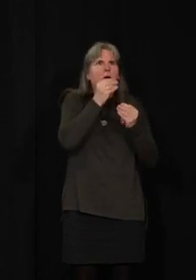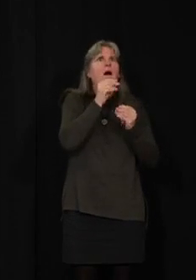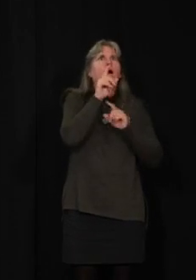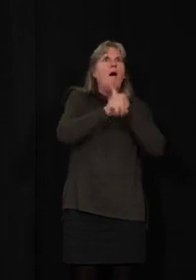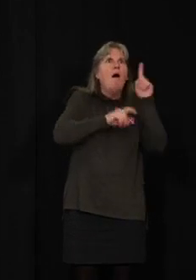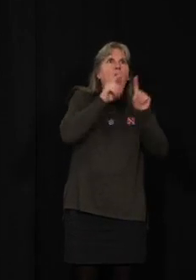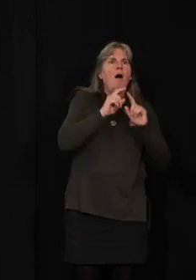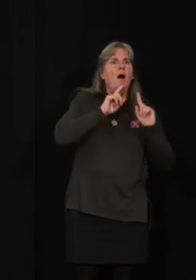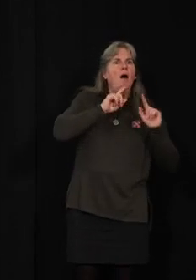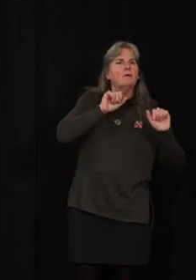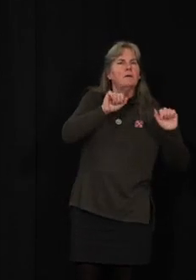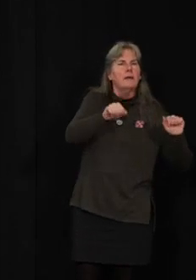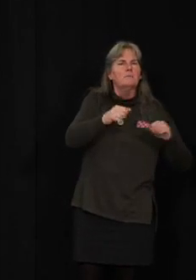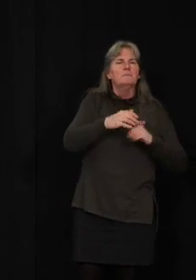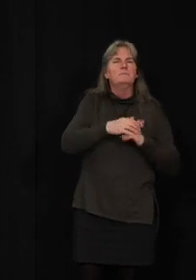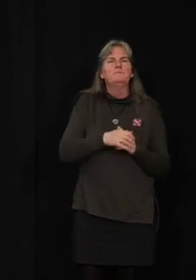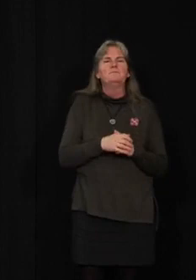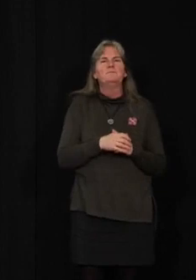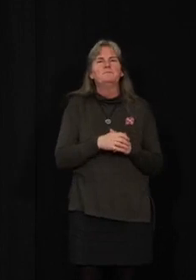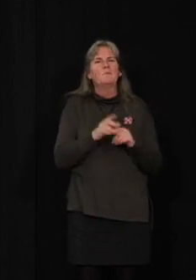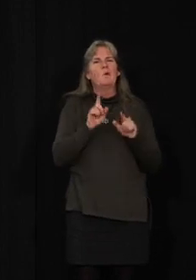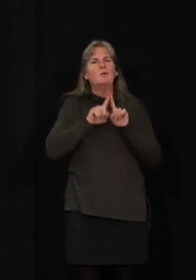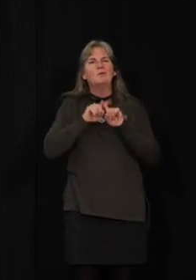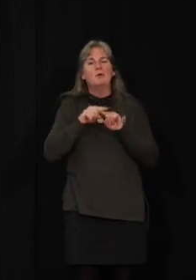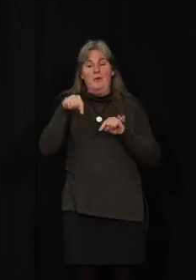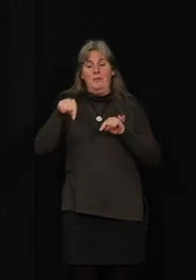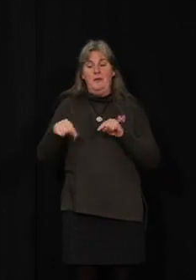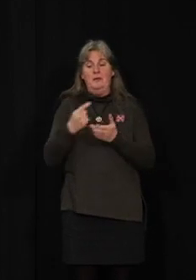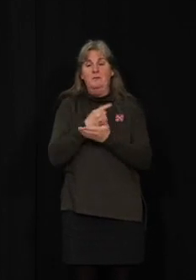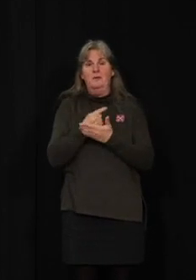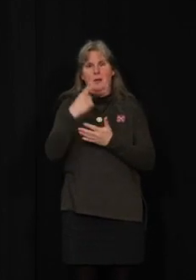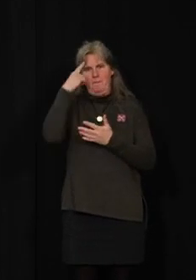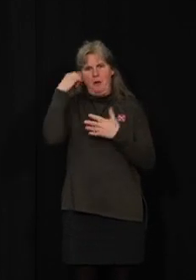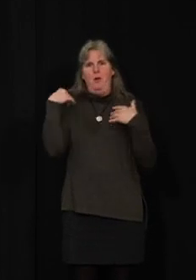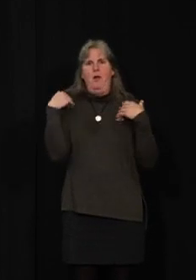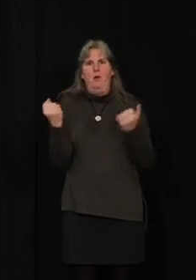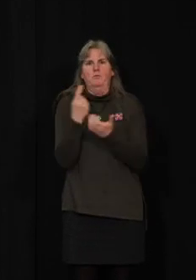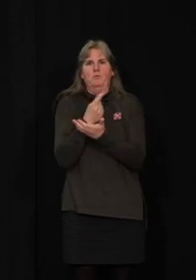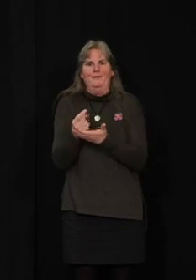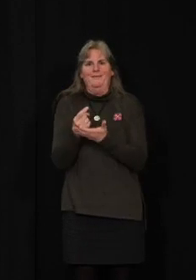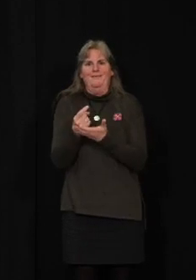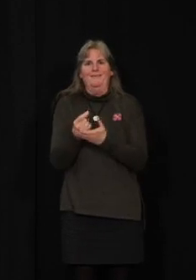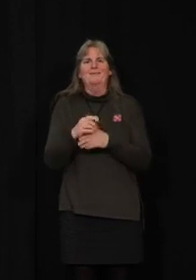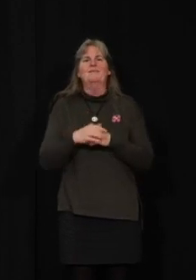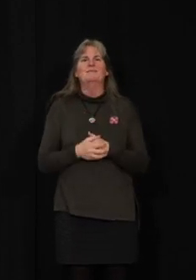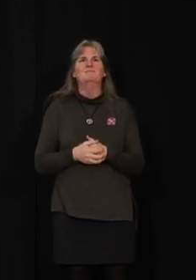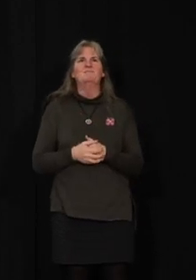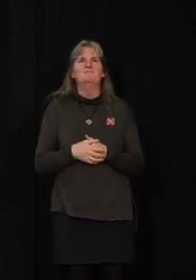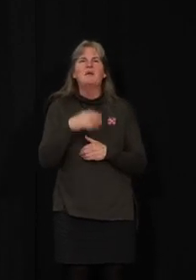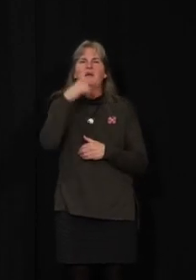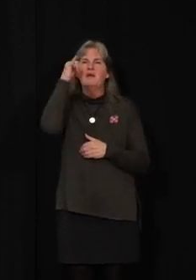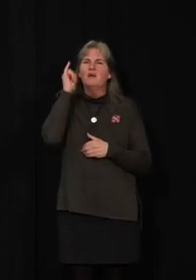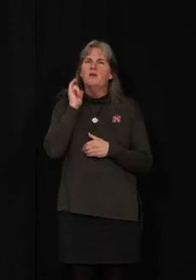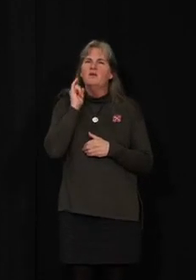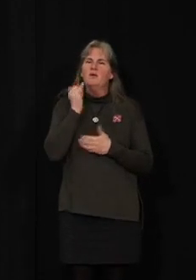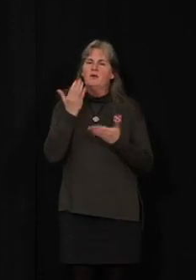that this is mental health week. And the Yukon division of the Canadian mental health Association is running a campain